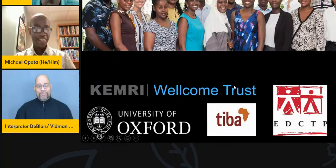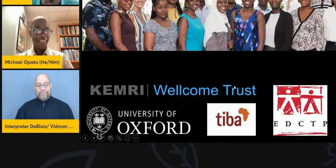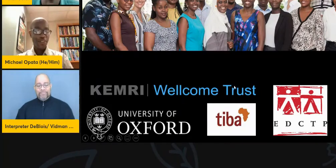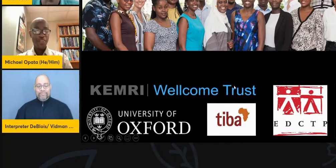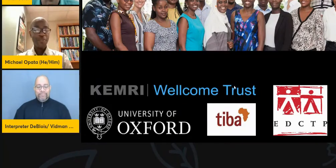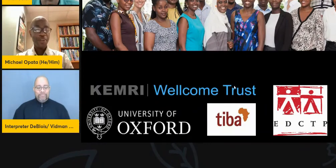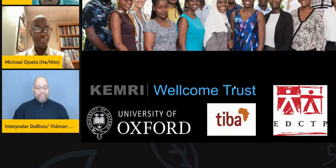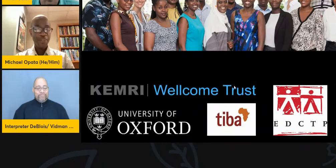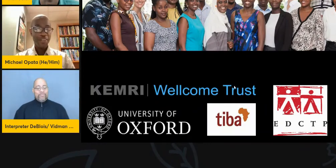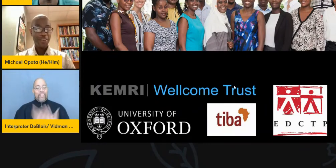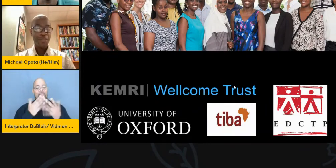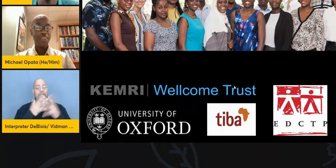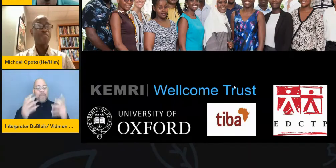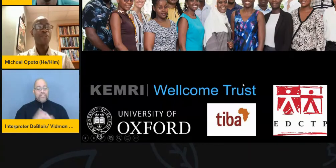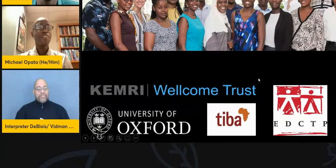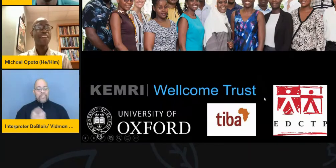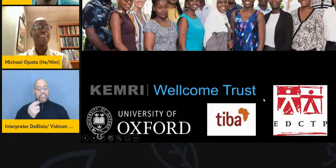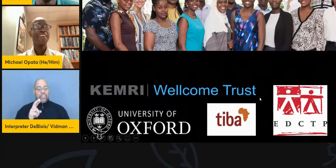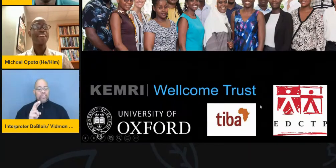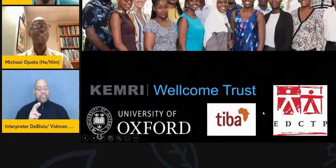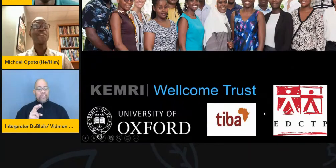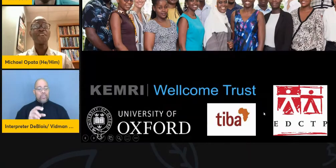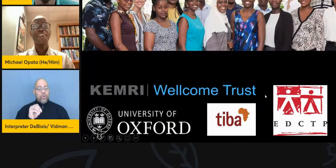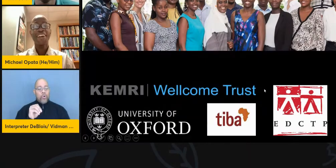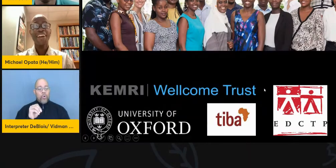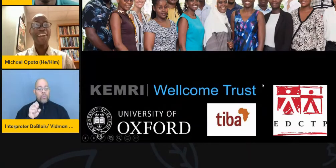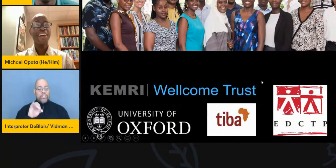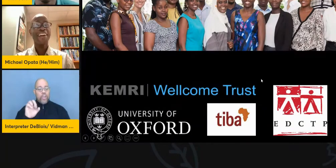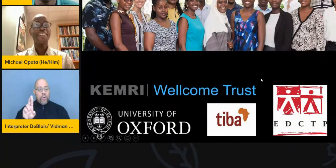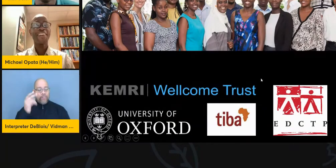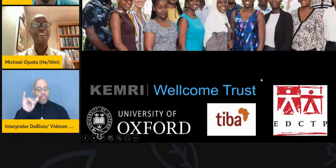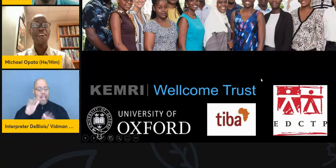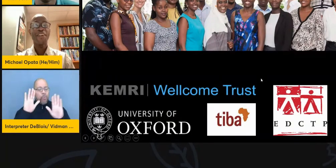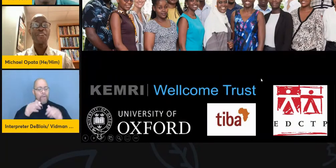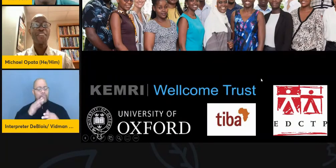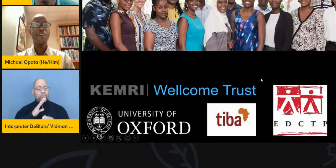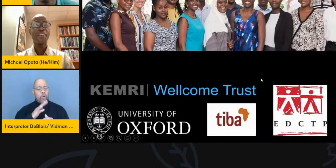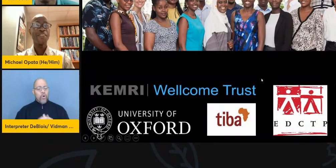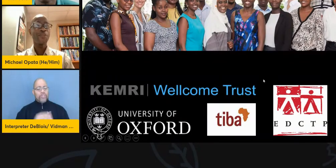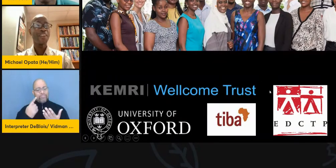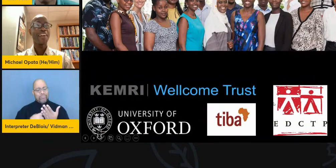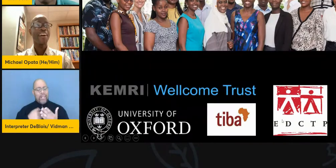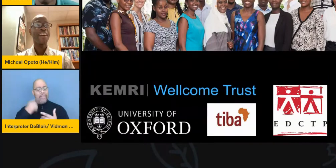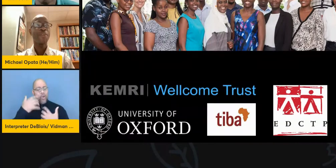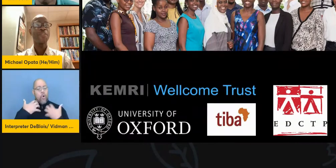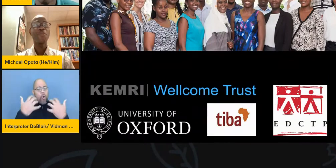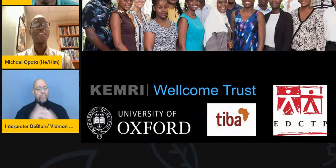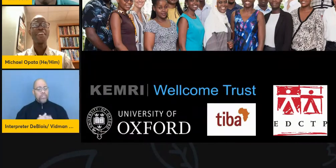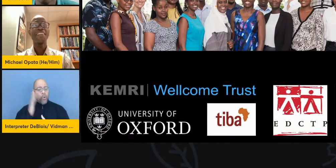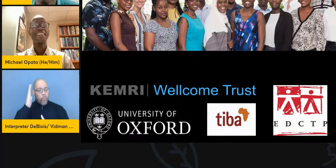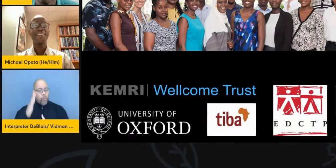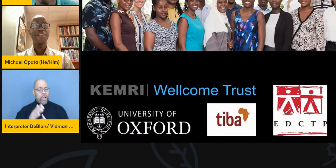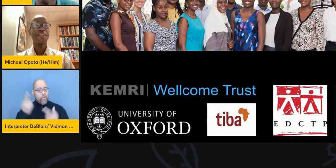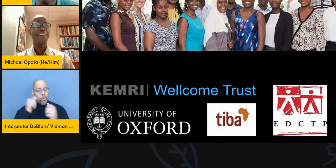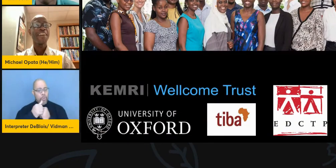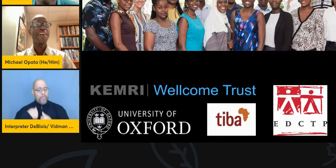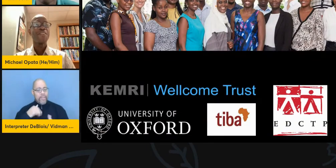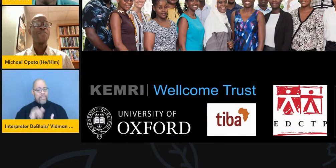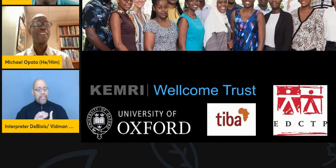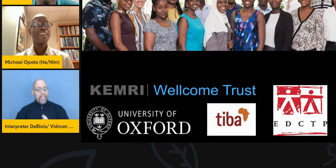Dr. Michael Opata: Thank you very much, Dr. Osier for that great talk. I think the audience will agree with me that it is very